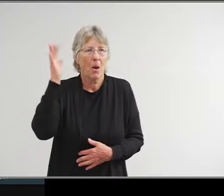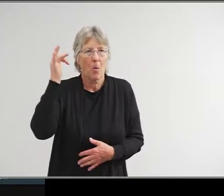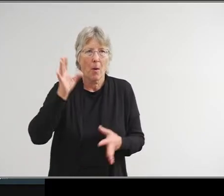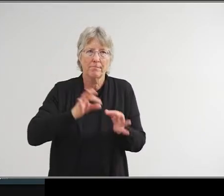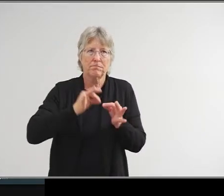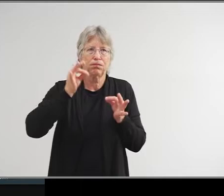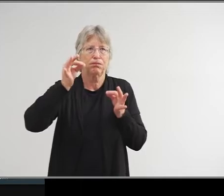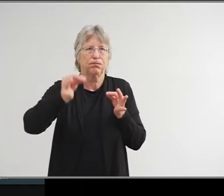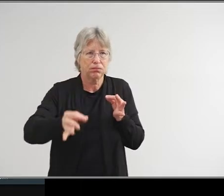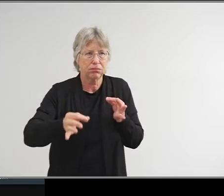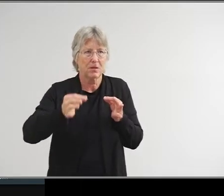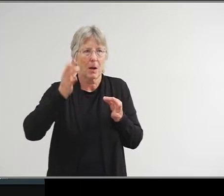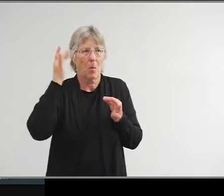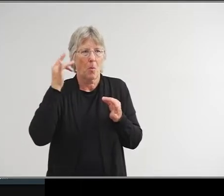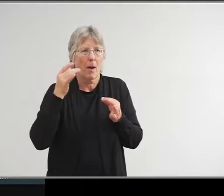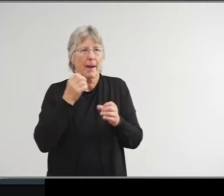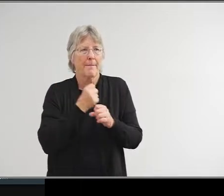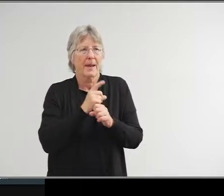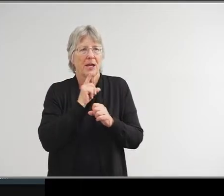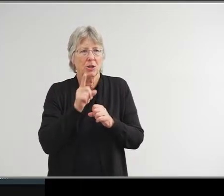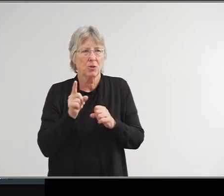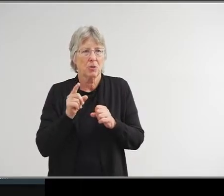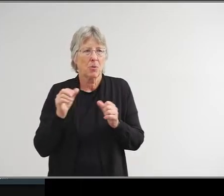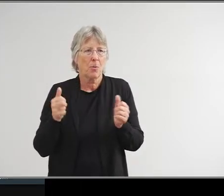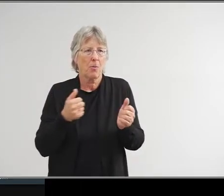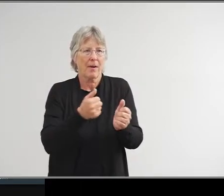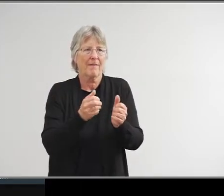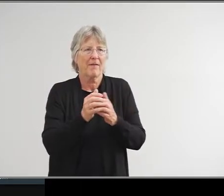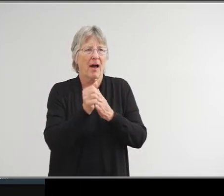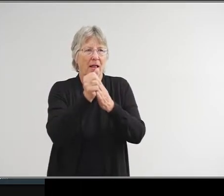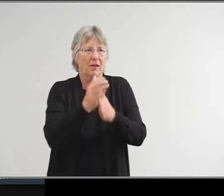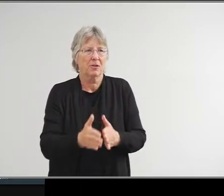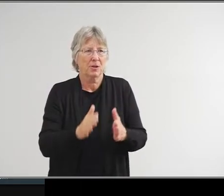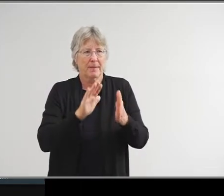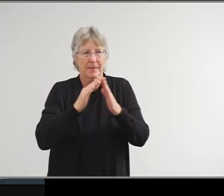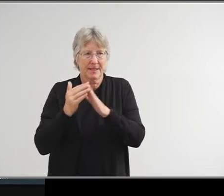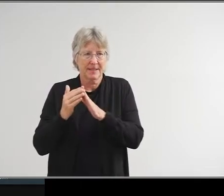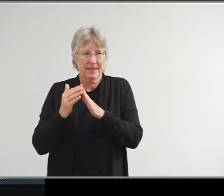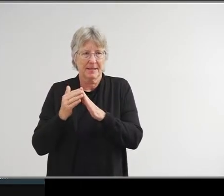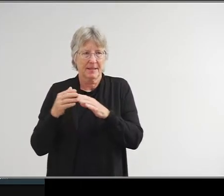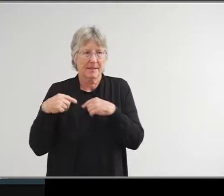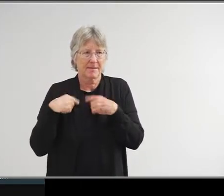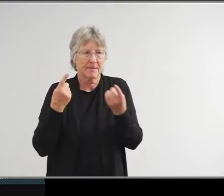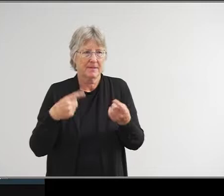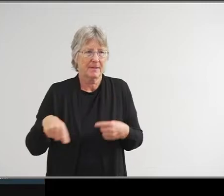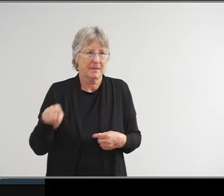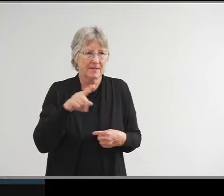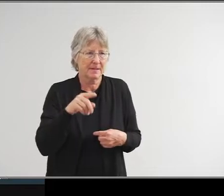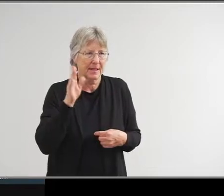that we want to follow the leadership of the city since they are the overseer of the program.